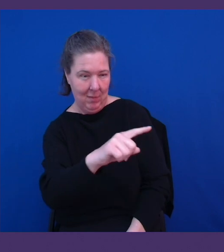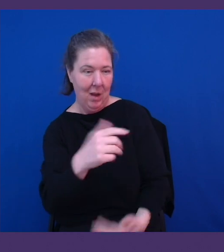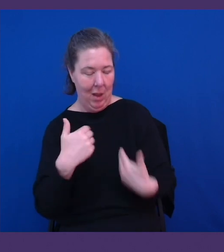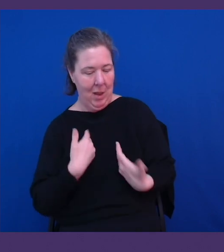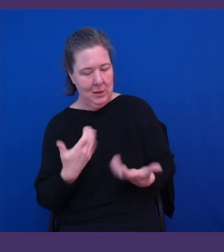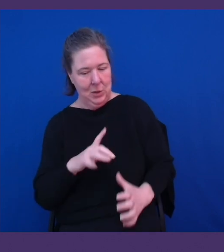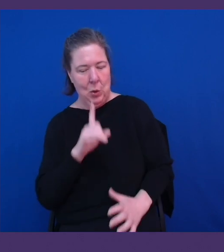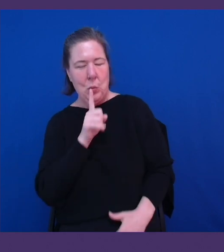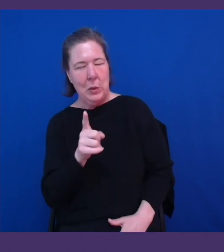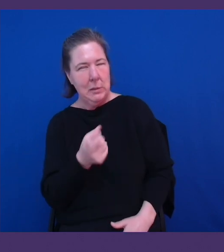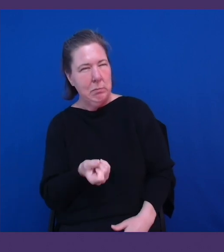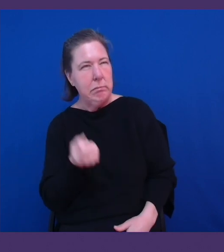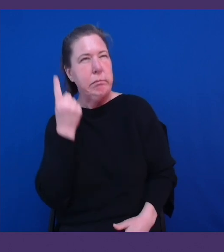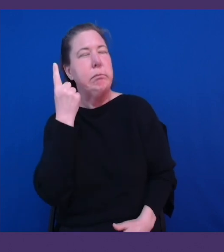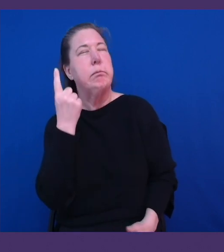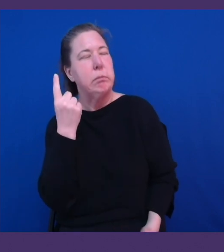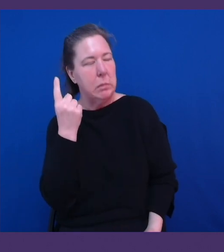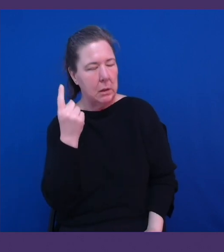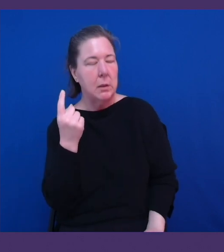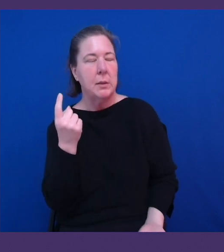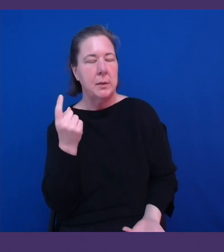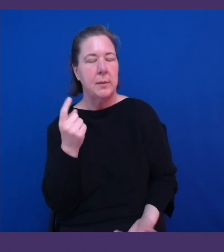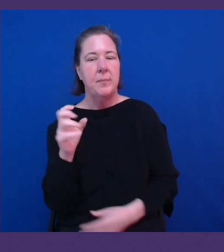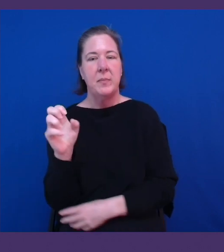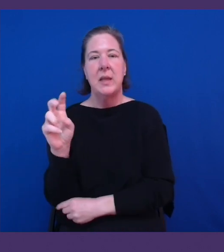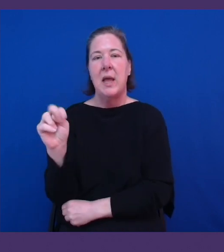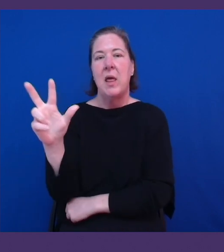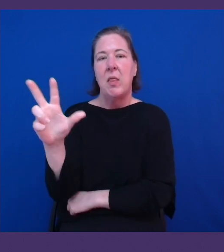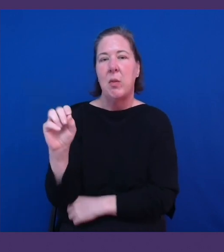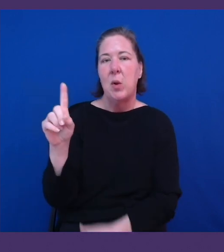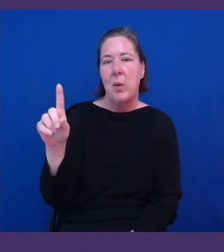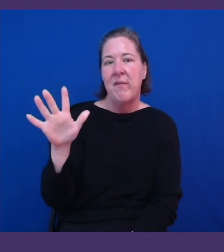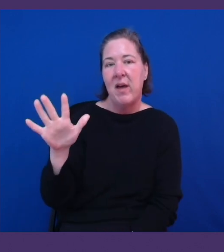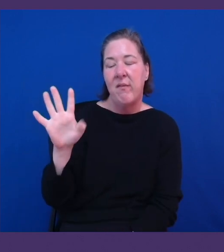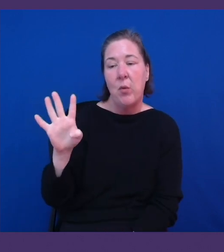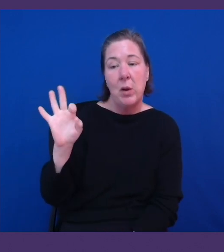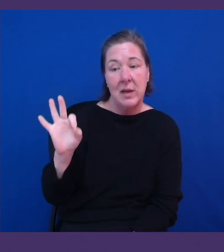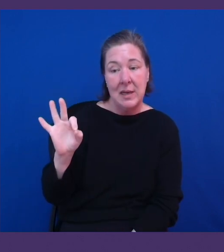So, EN 301 549 is a standard